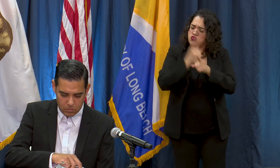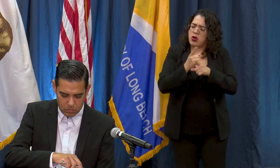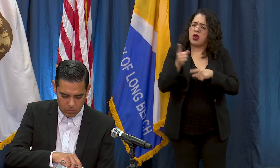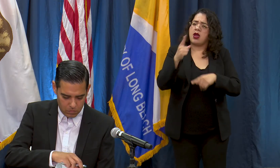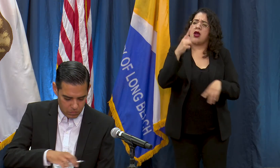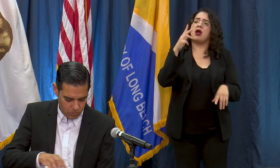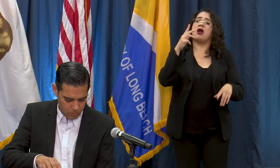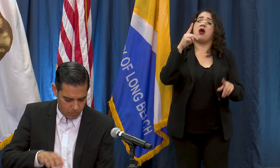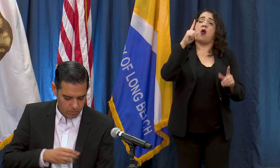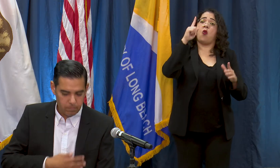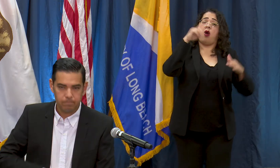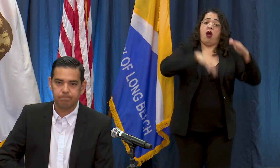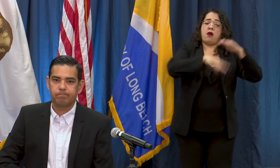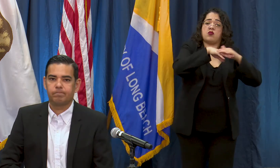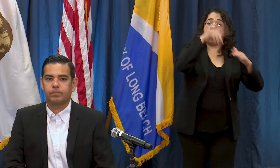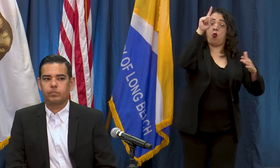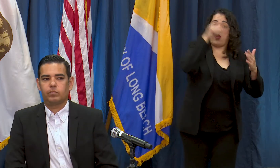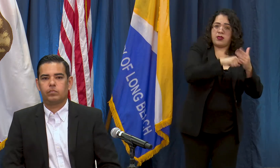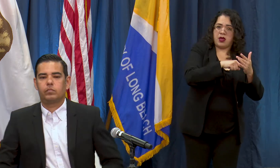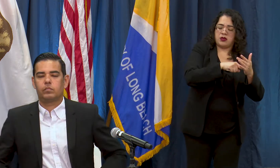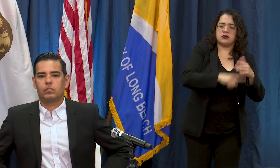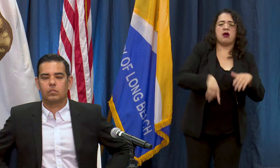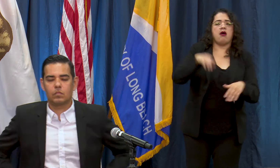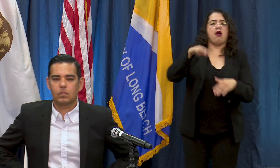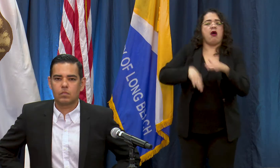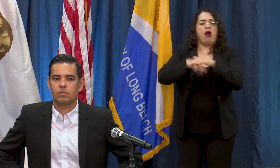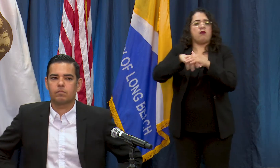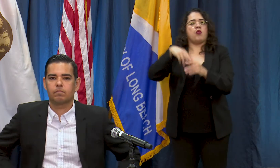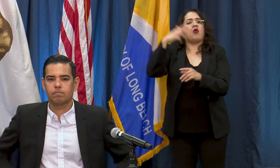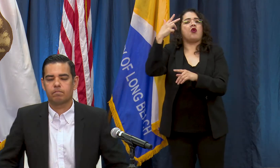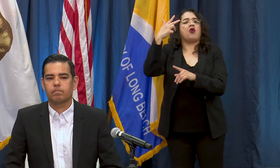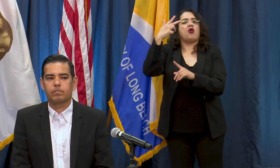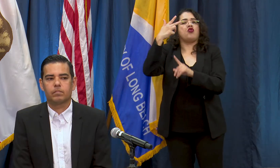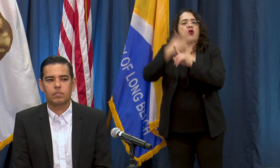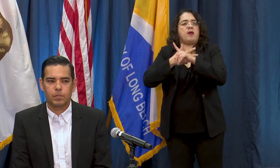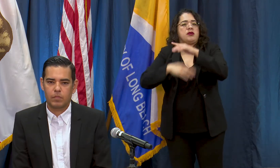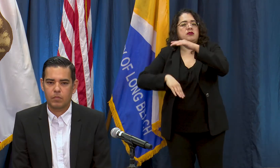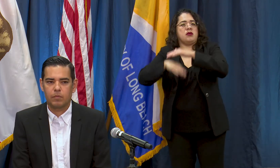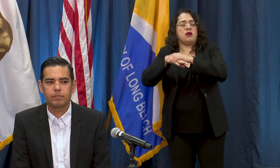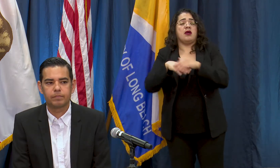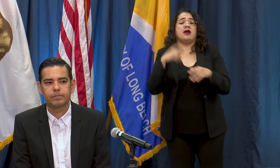months for rental assistance and it would be for the households earning up to 80% of the